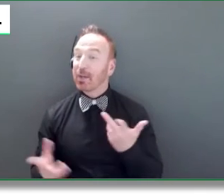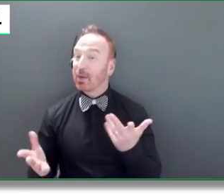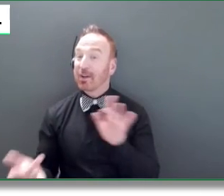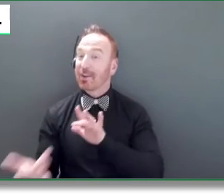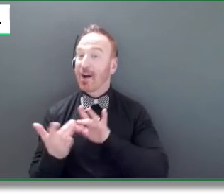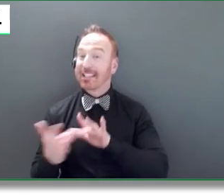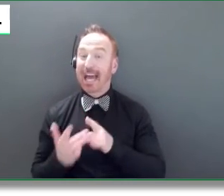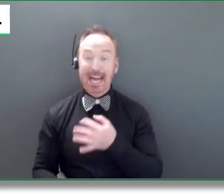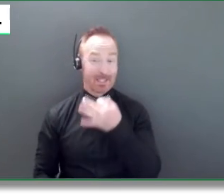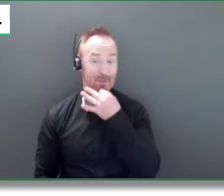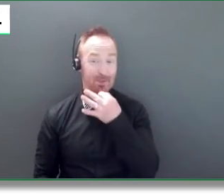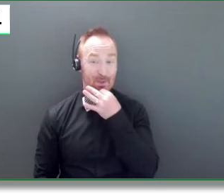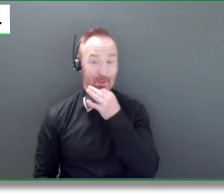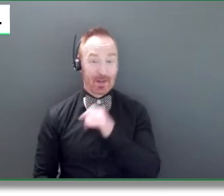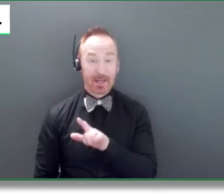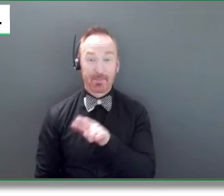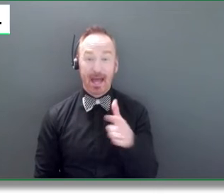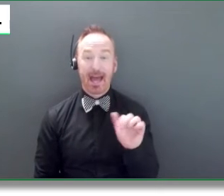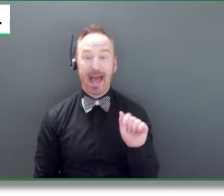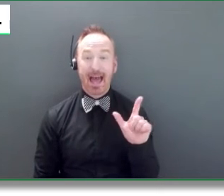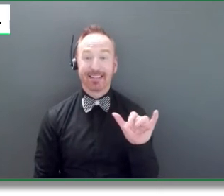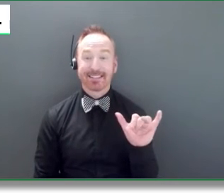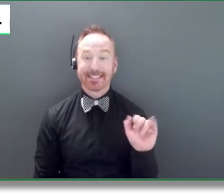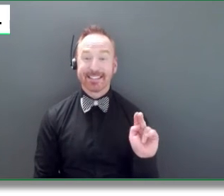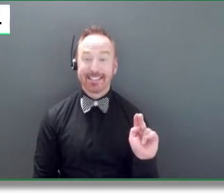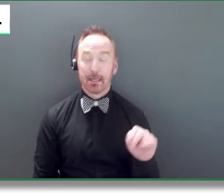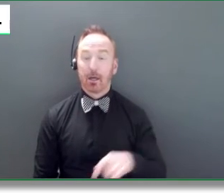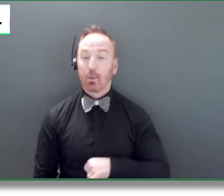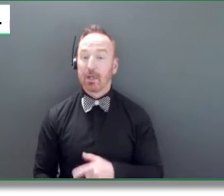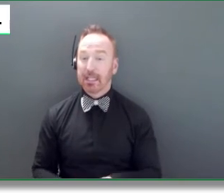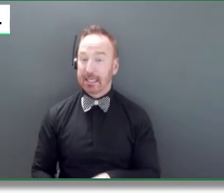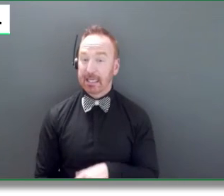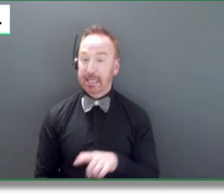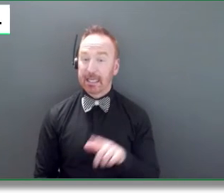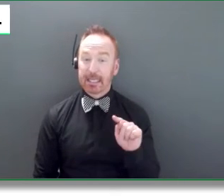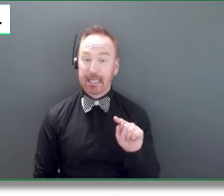Thank you Tilak. Just to echo Tilak's words, thank you again to all the